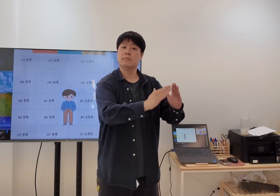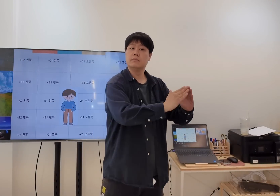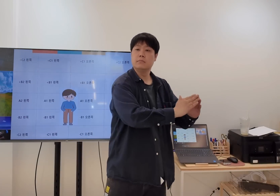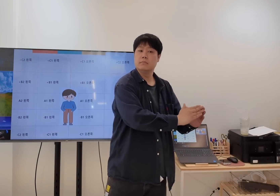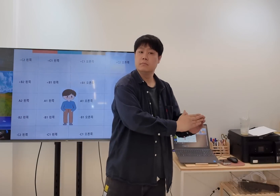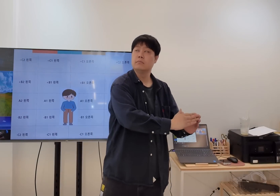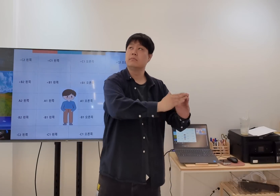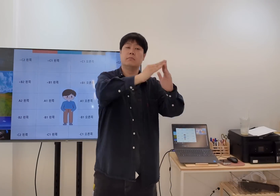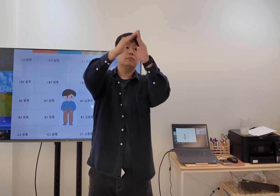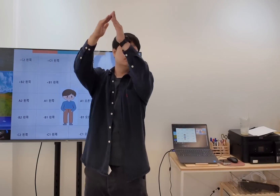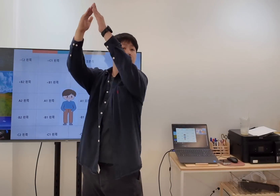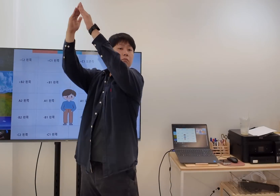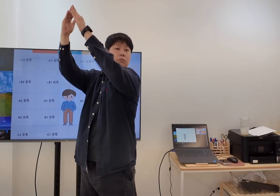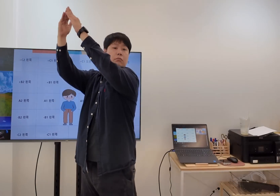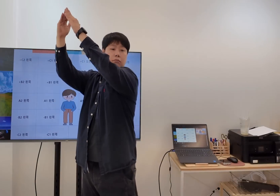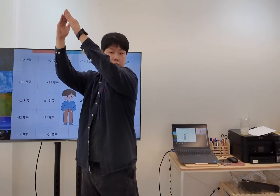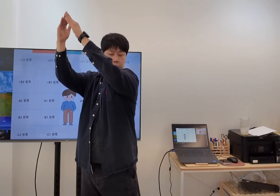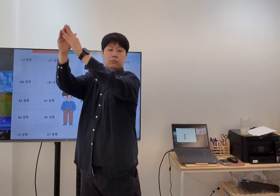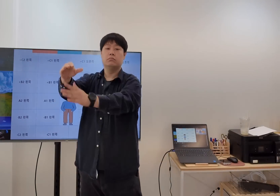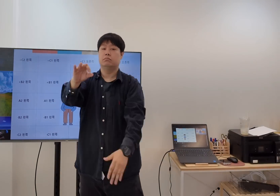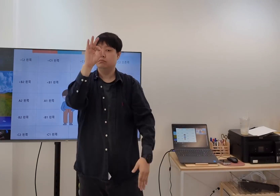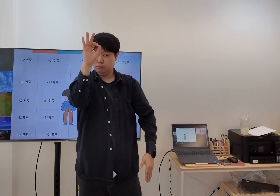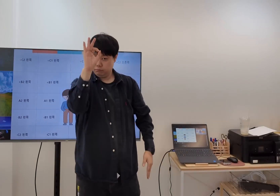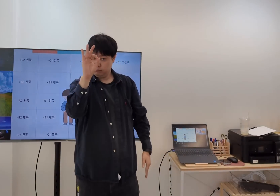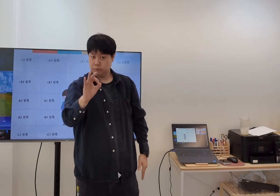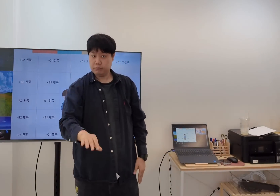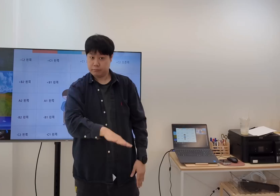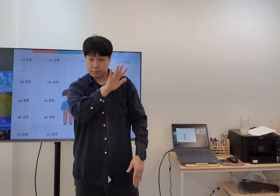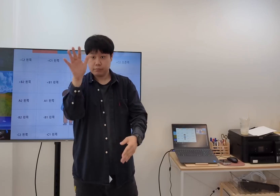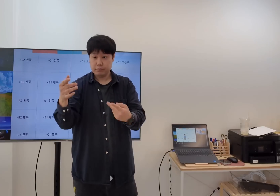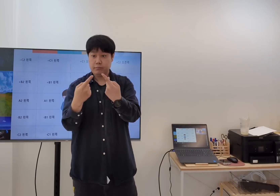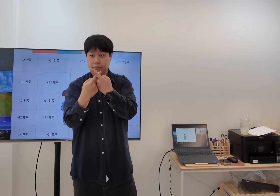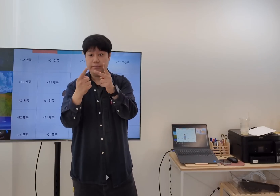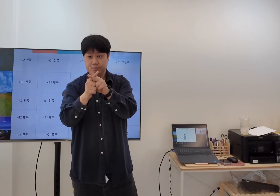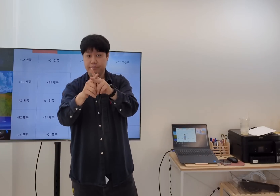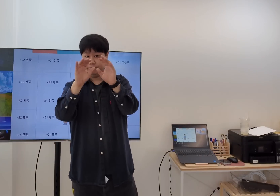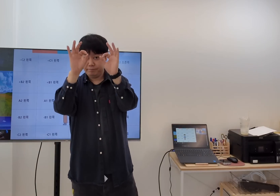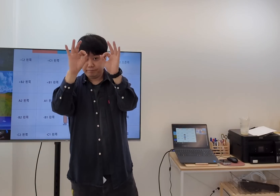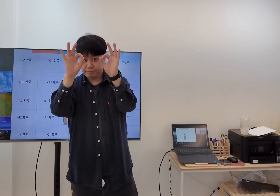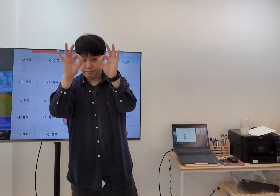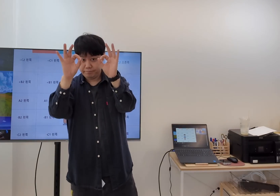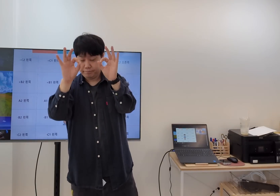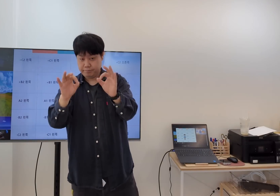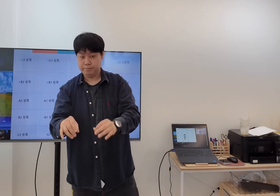It moves from the ground to the moon. Do you understand?